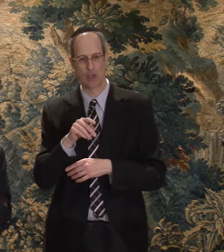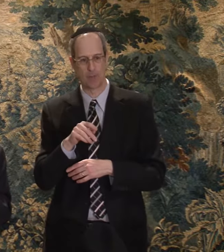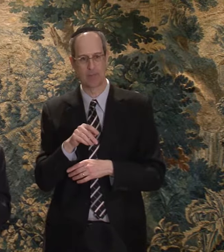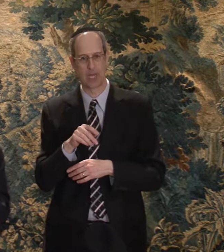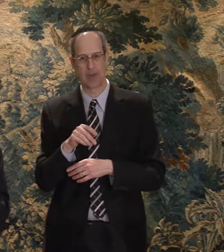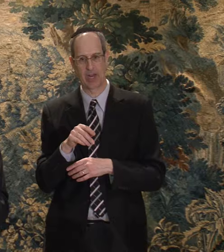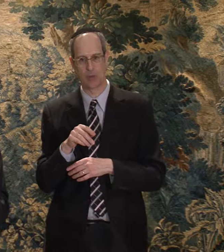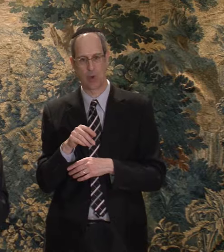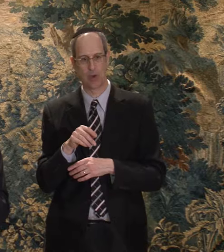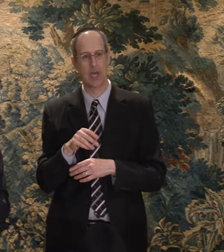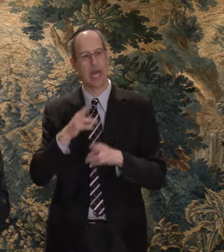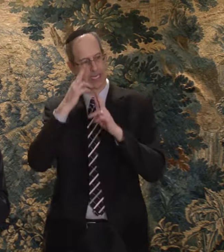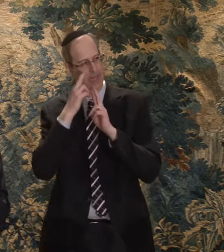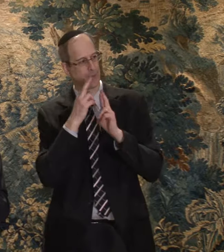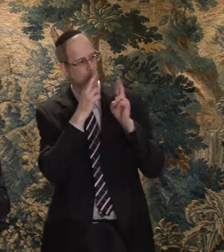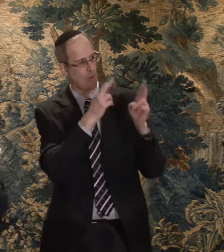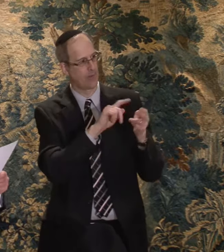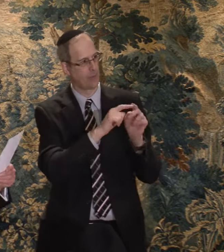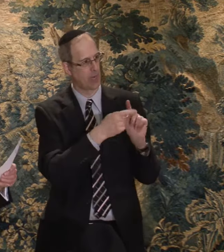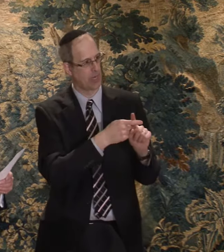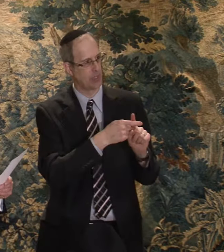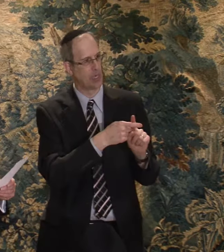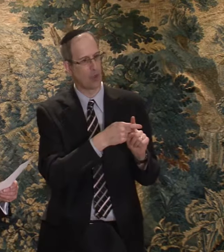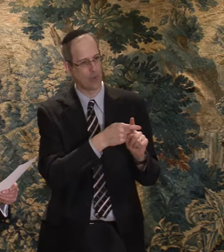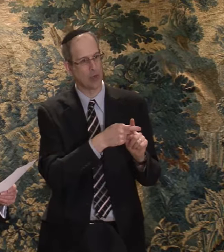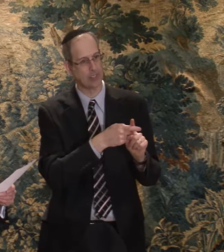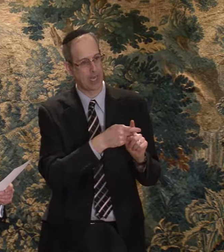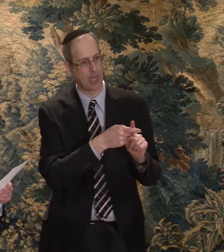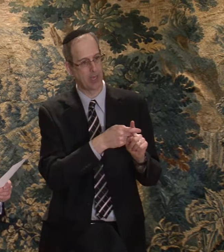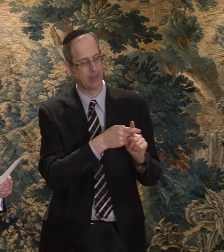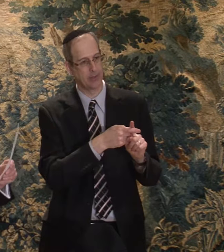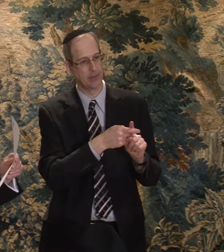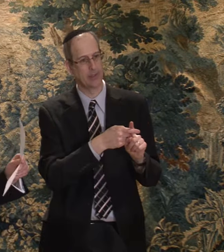Vera when you give cover to your friend Dov r0 at semi-high him that's the